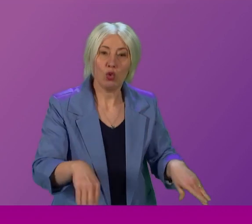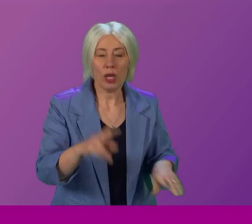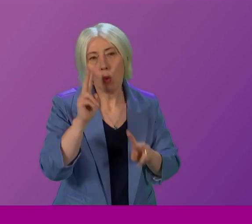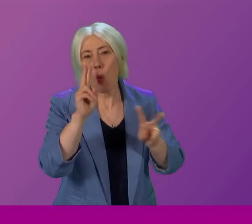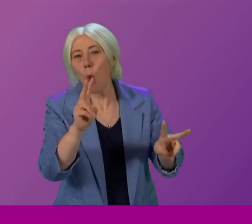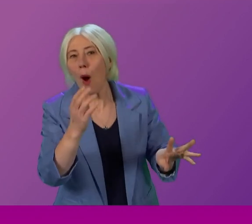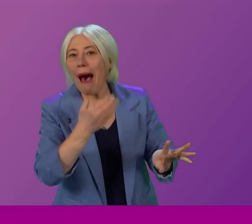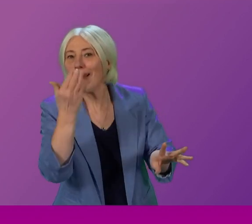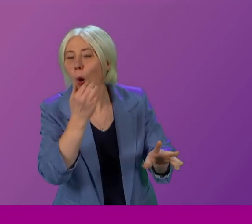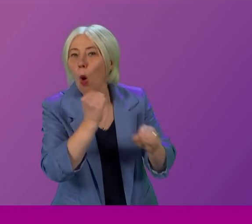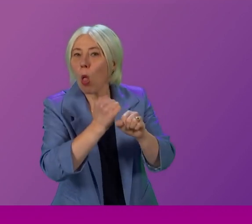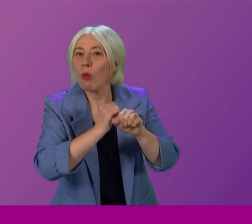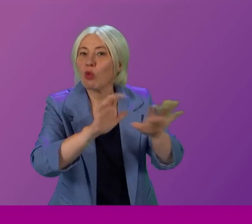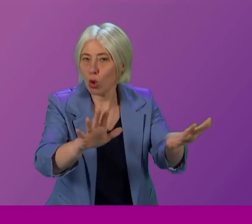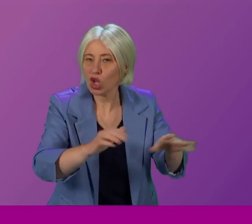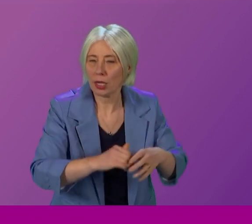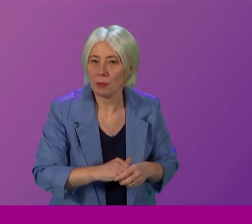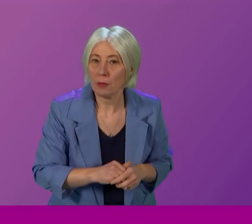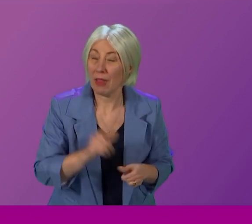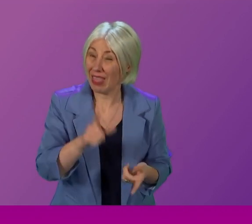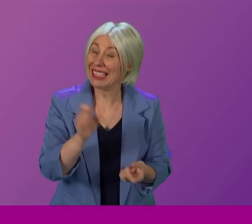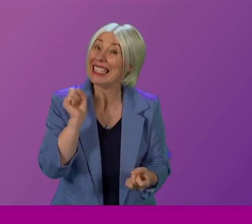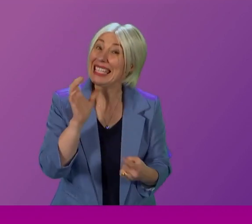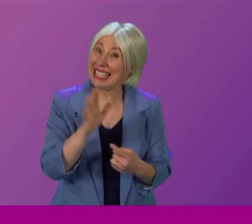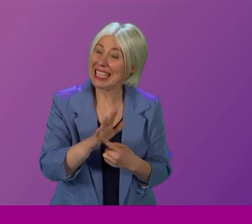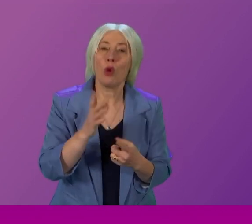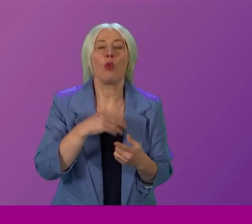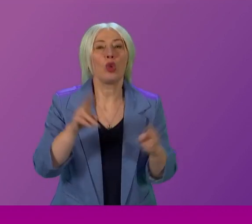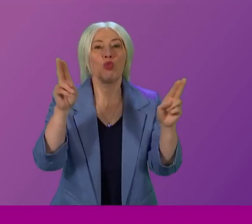promotion. I think that reducing the exposure of children to that is key.